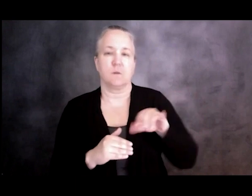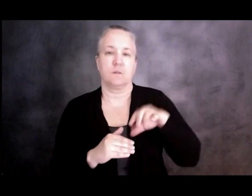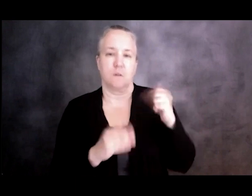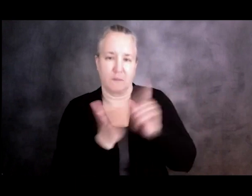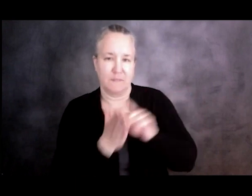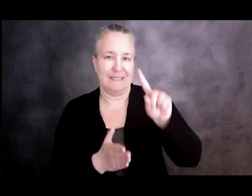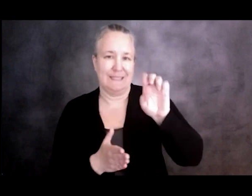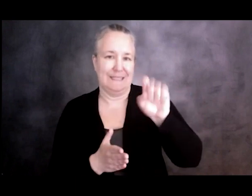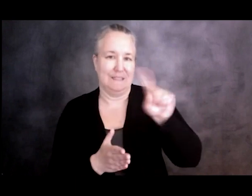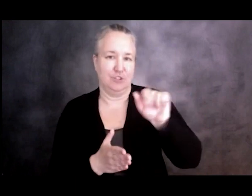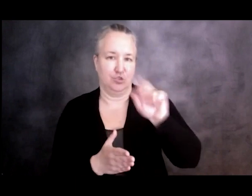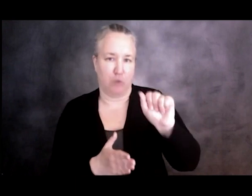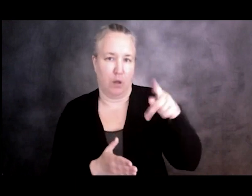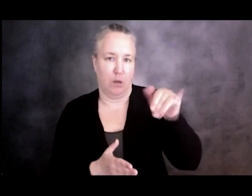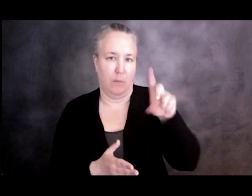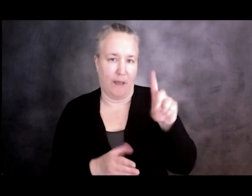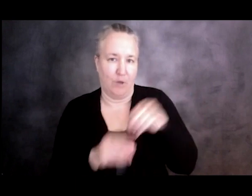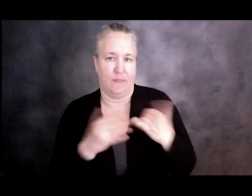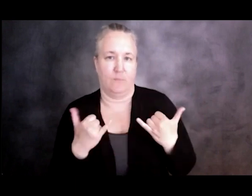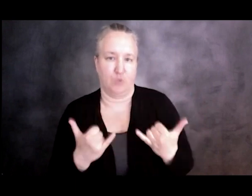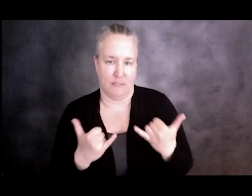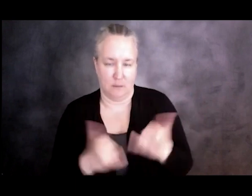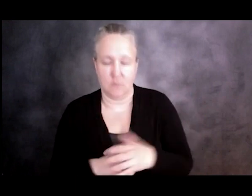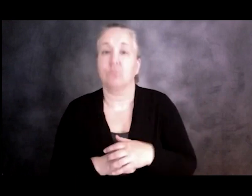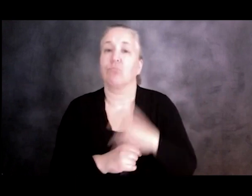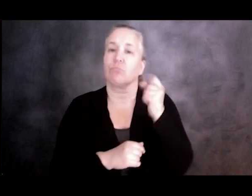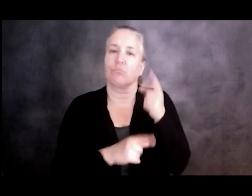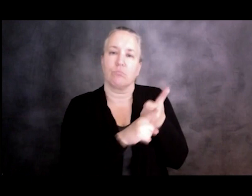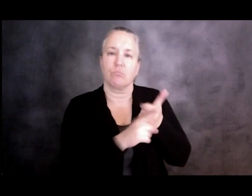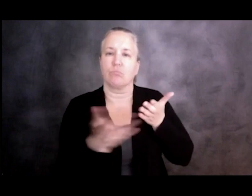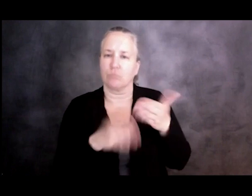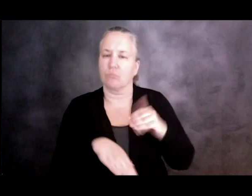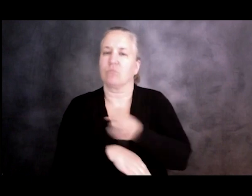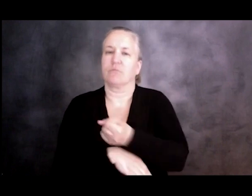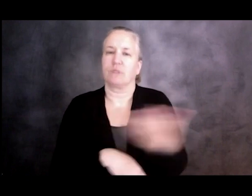Essays on Pound's Contemporaneity. She has served on a number of editorial boards